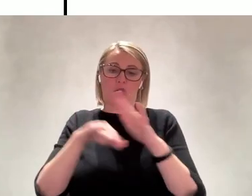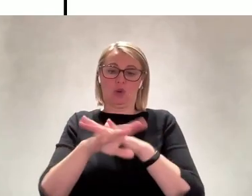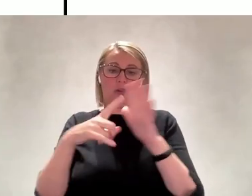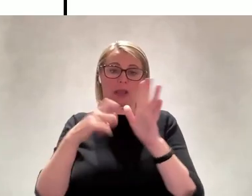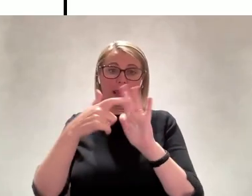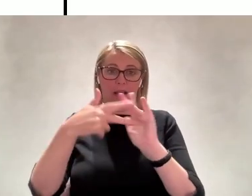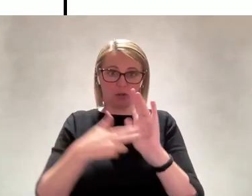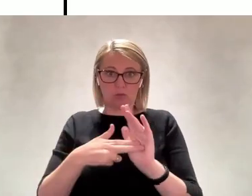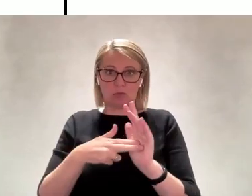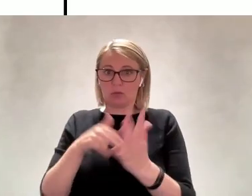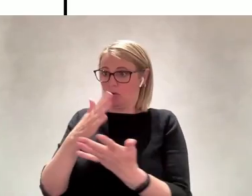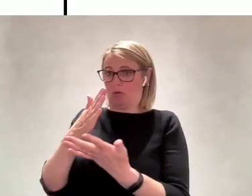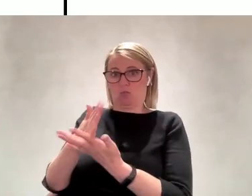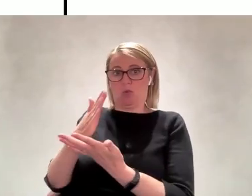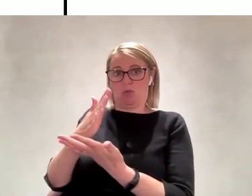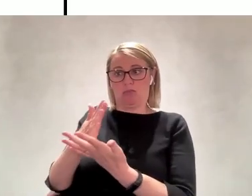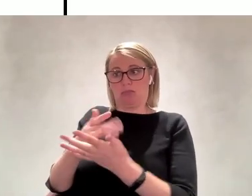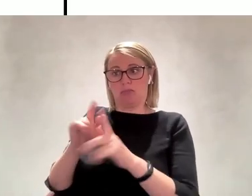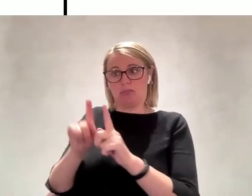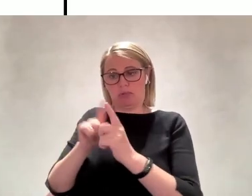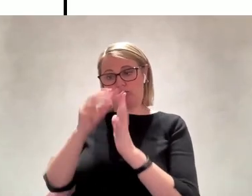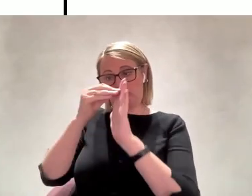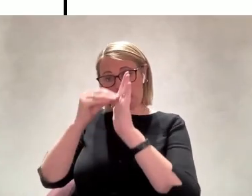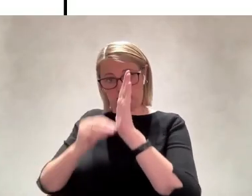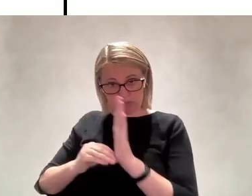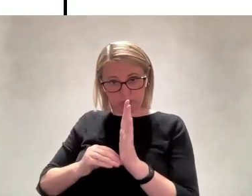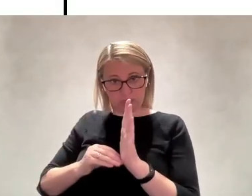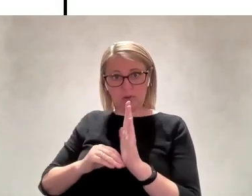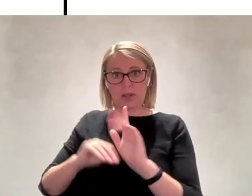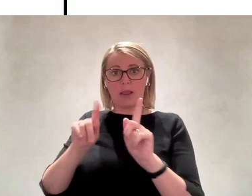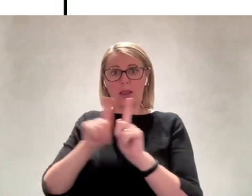the actions that were taken were also documented, and then